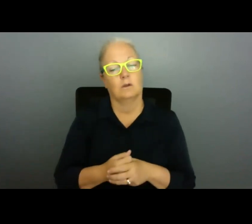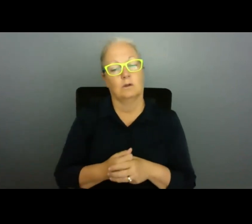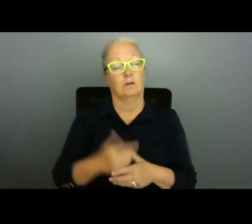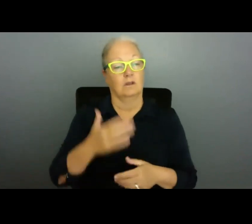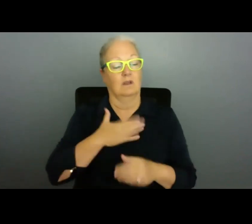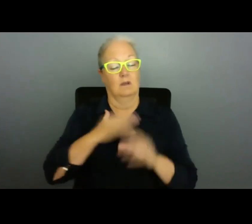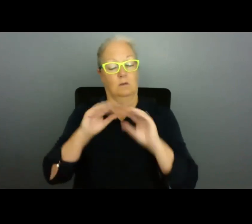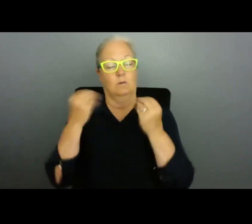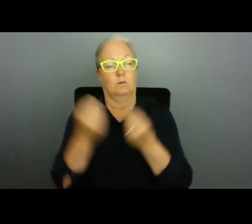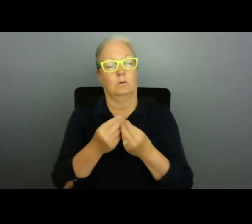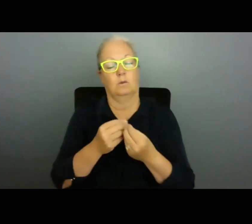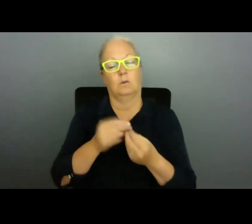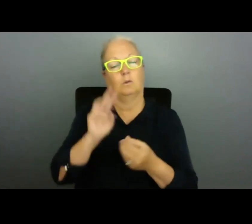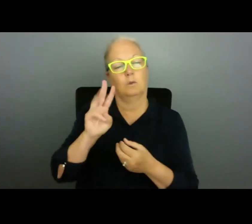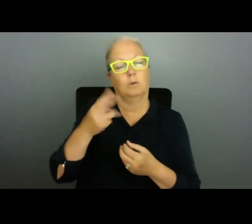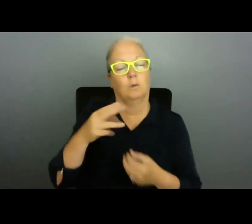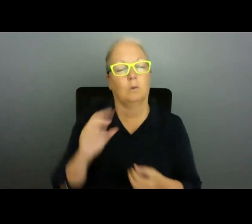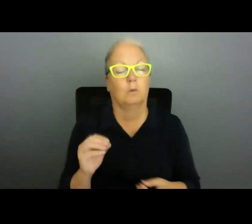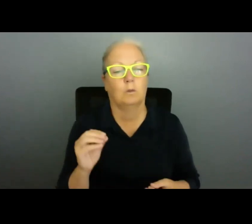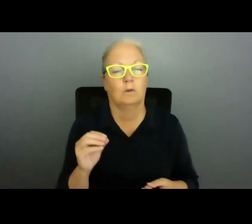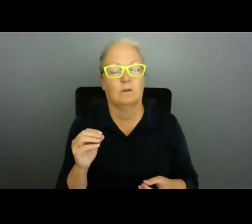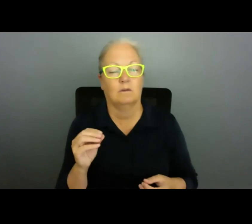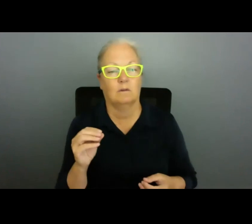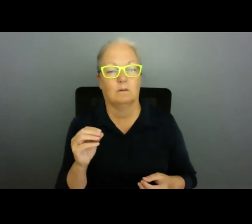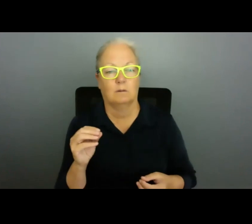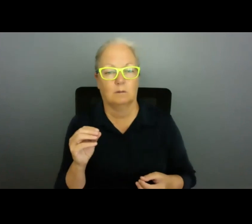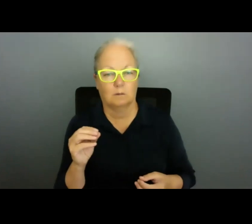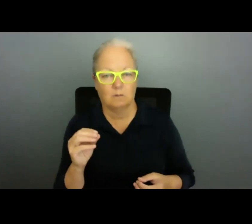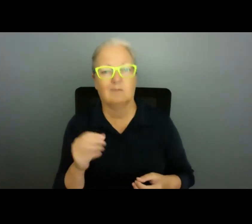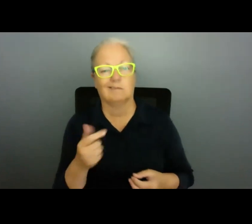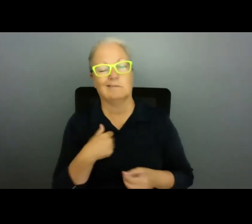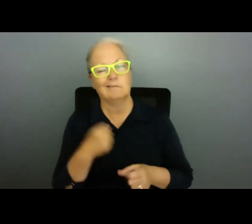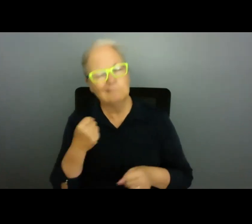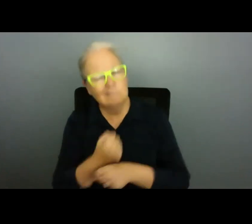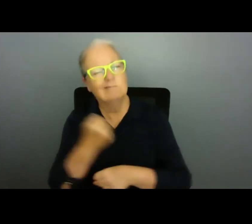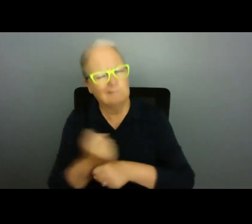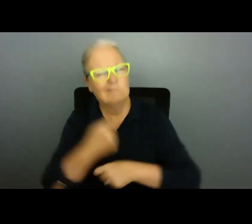highlight the critical role of their leadership and particularly those persons with disabilities